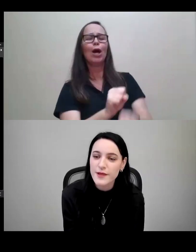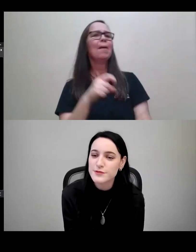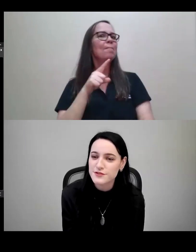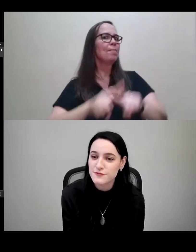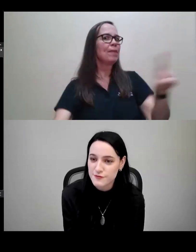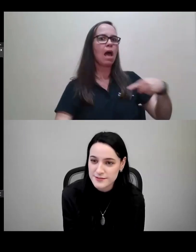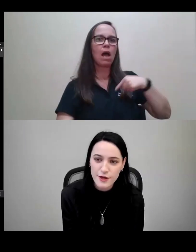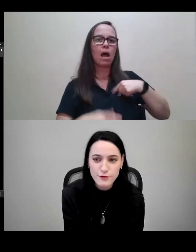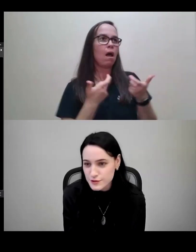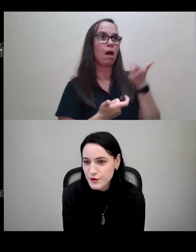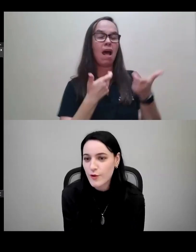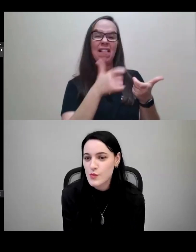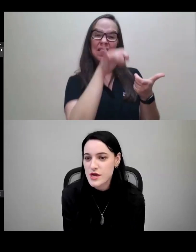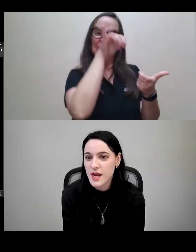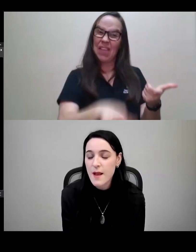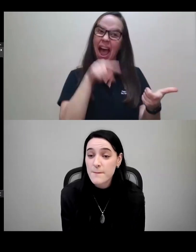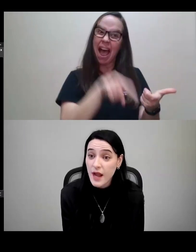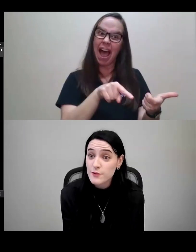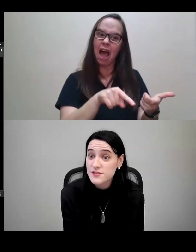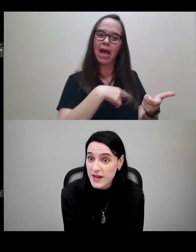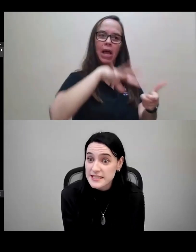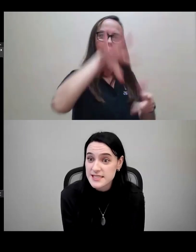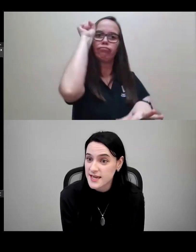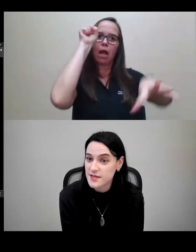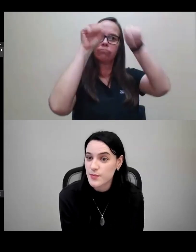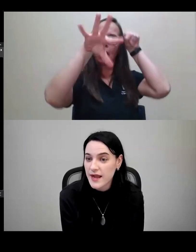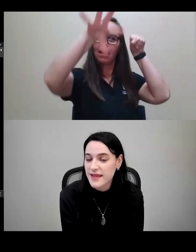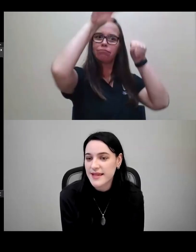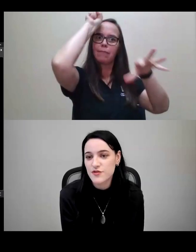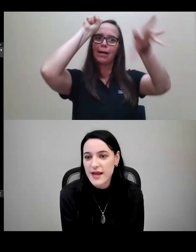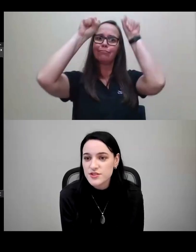"Go play with your friends, go do your homework." But I was fascinated by that